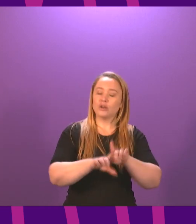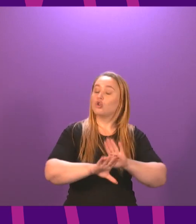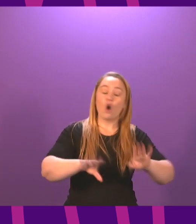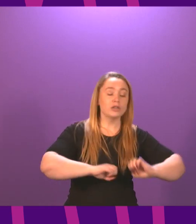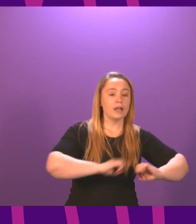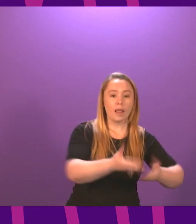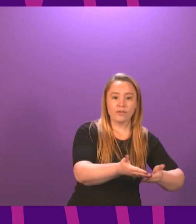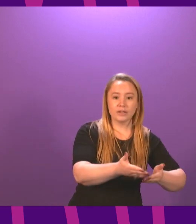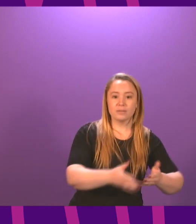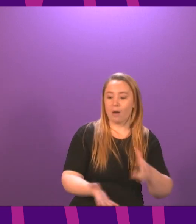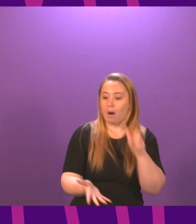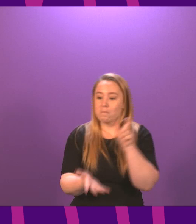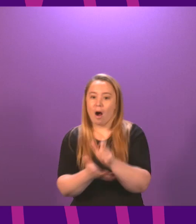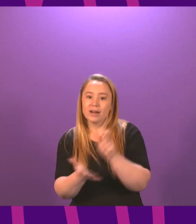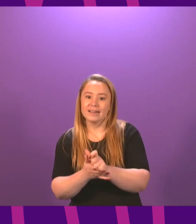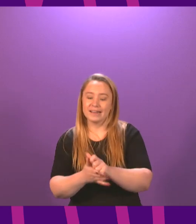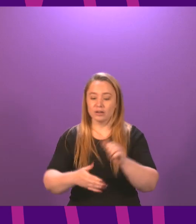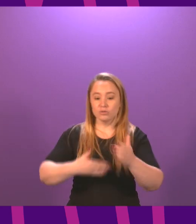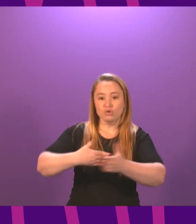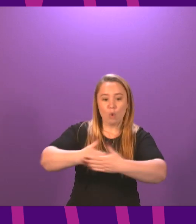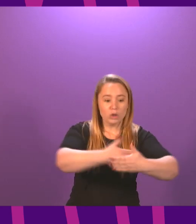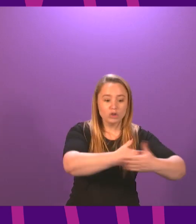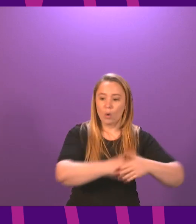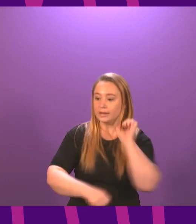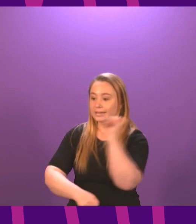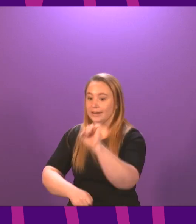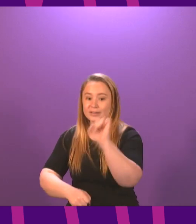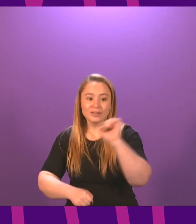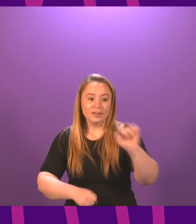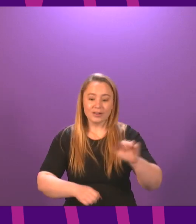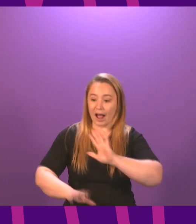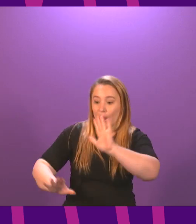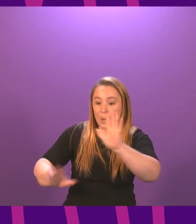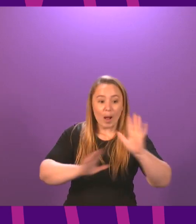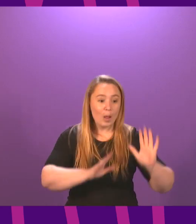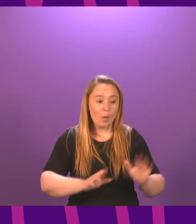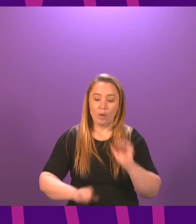marketing, door to door and up and down tenement stairs, to drum up sales. Particularly given